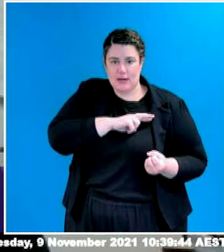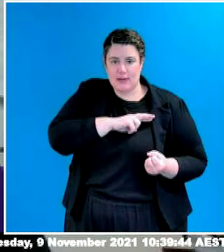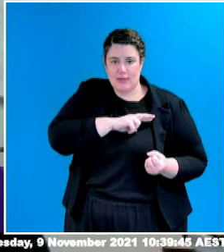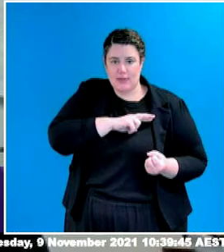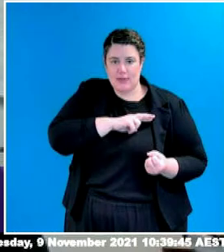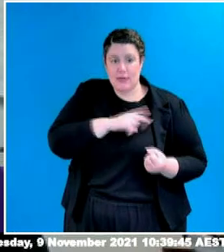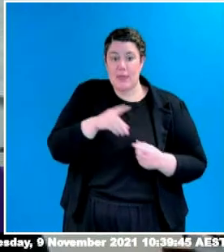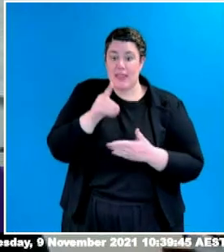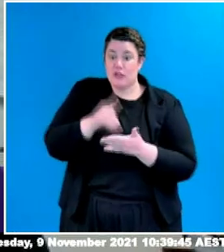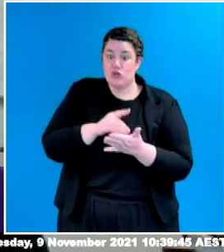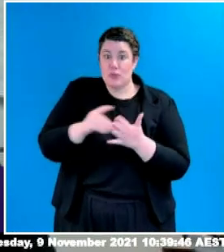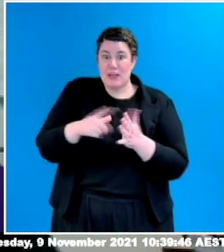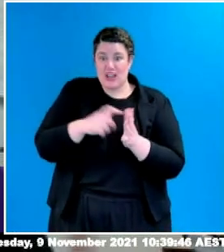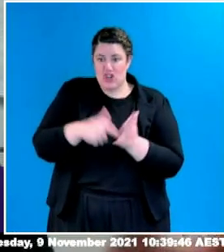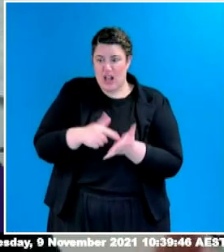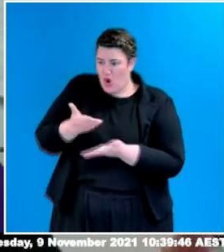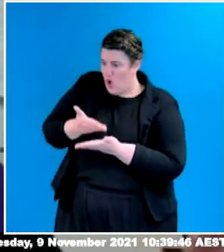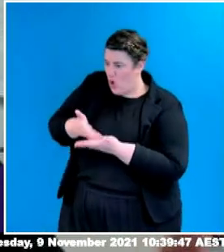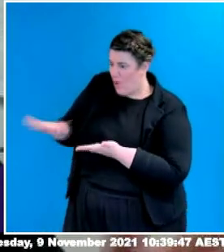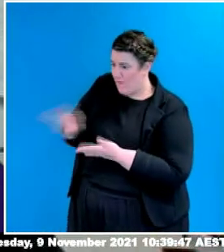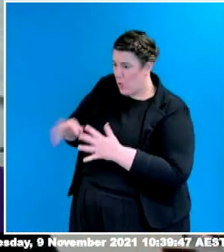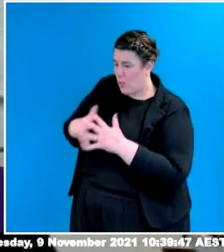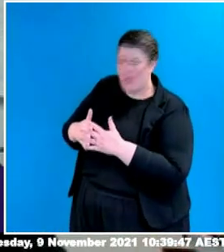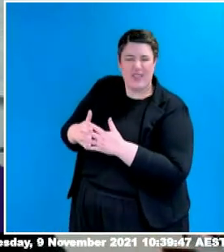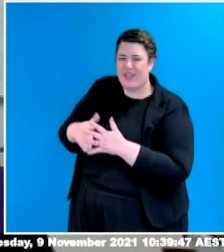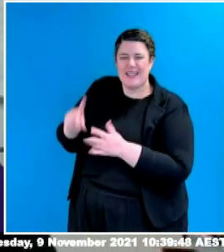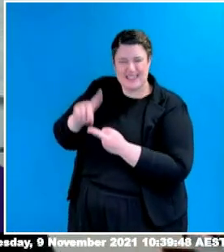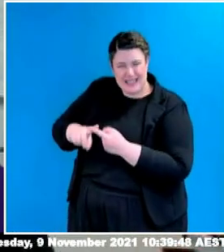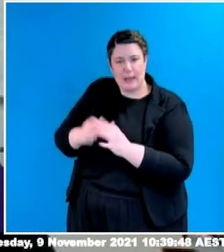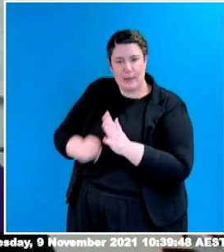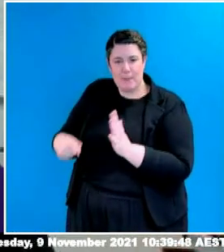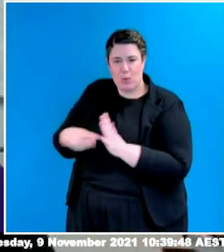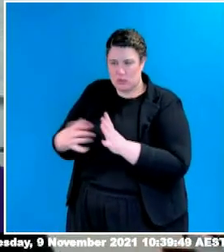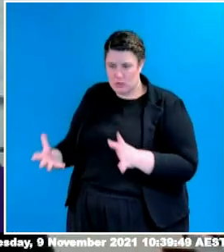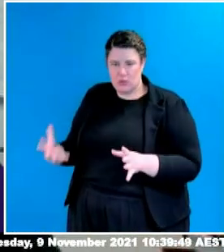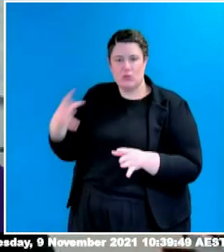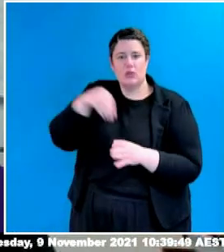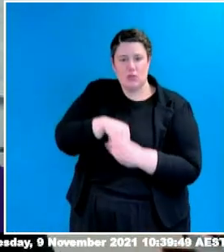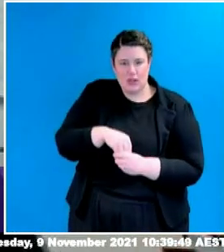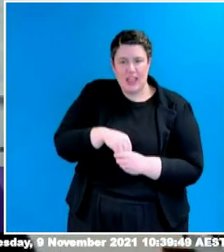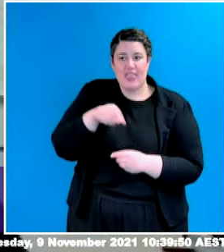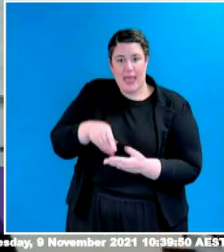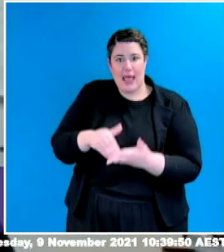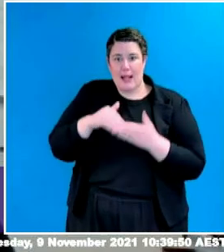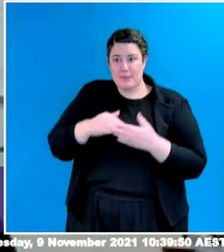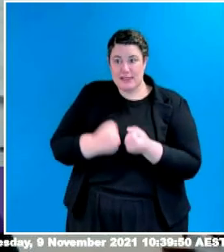a Discrimination Act, which provides the mechanism for redress or remedy.